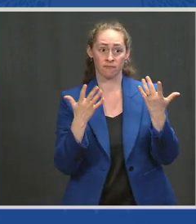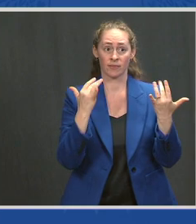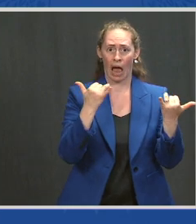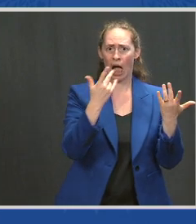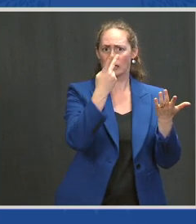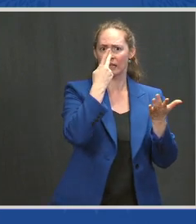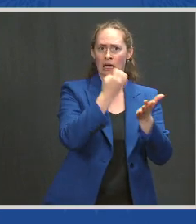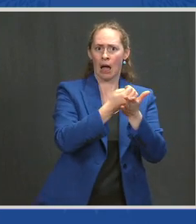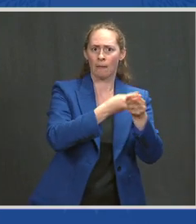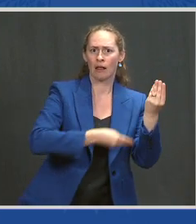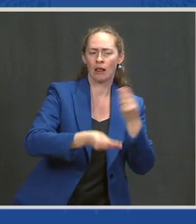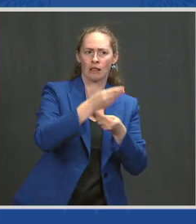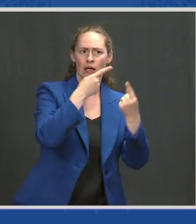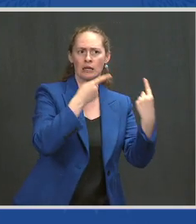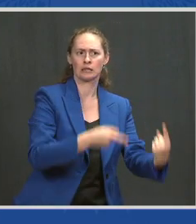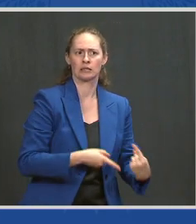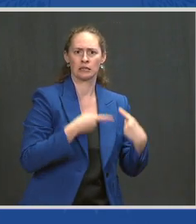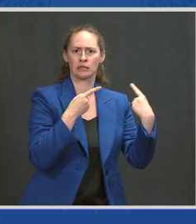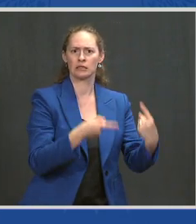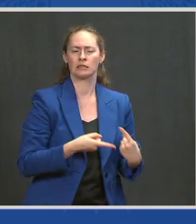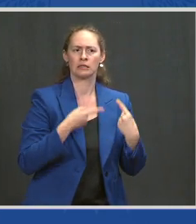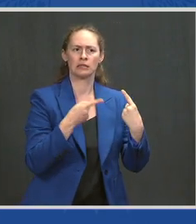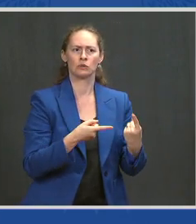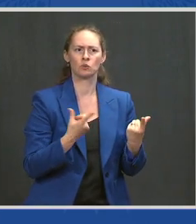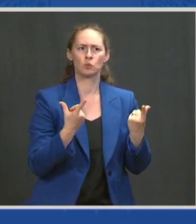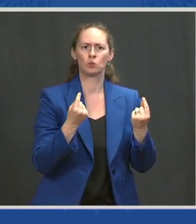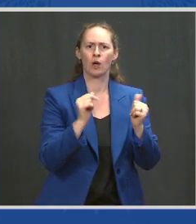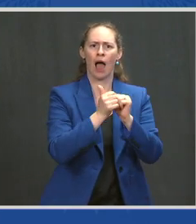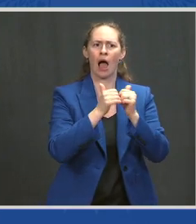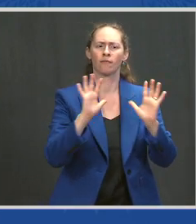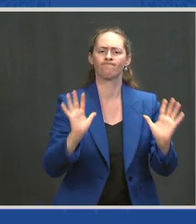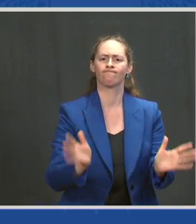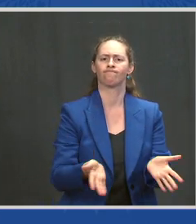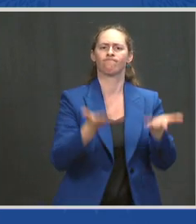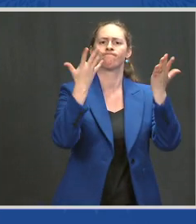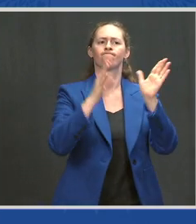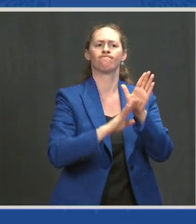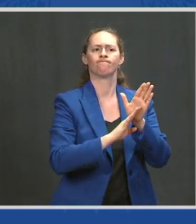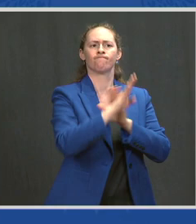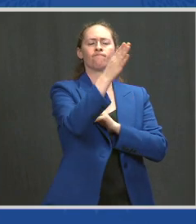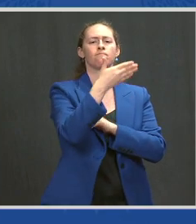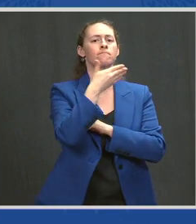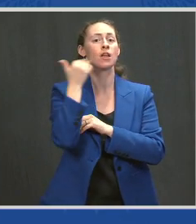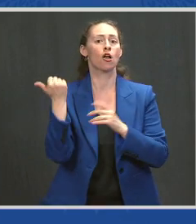you need to move it in a more aggressive way, in terms of growing it.